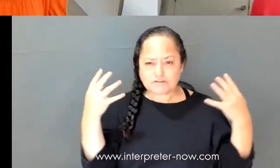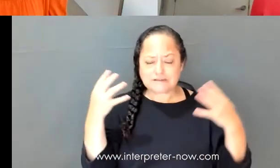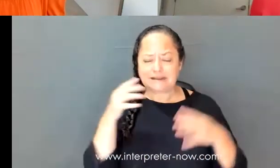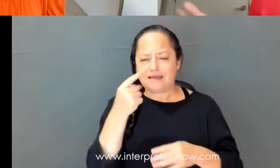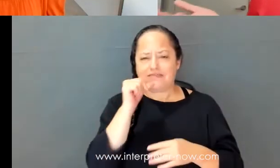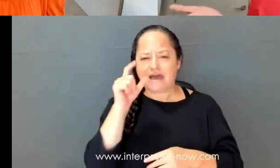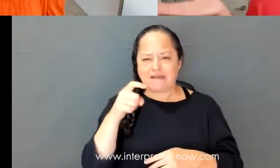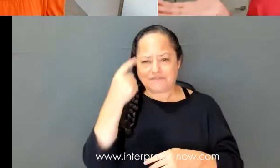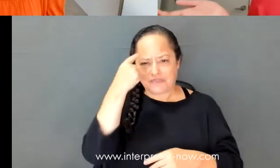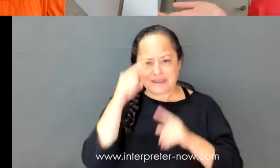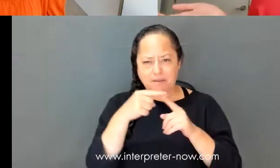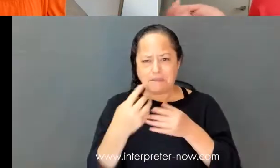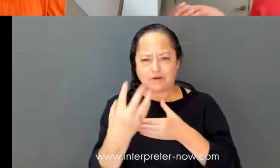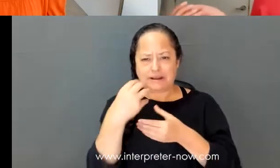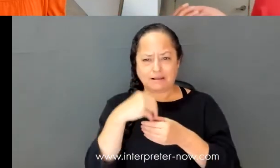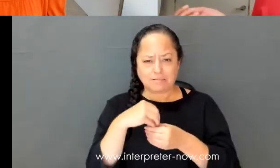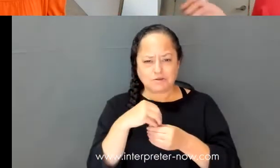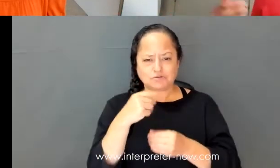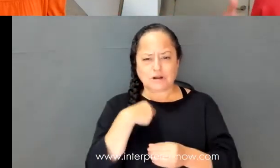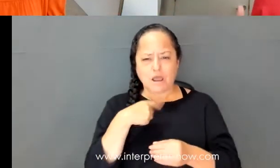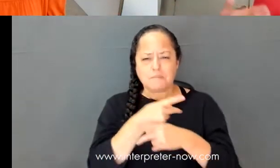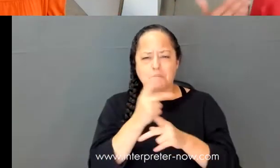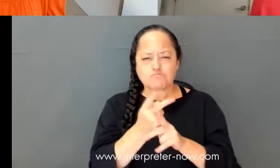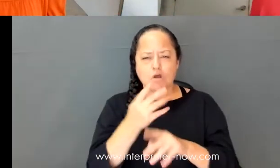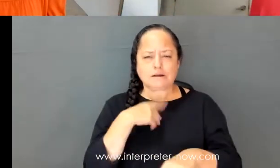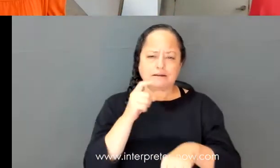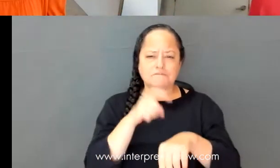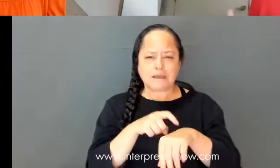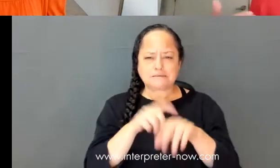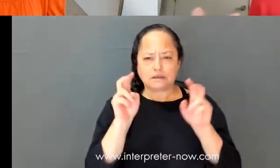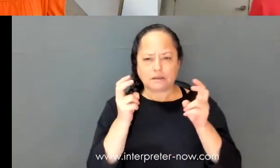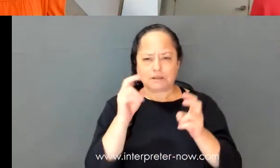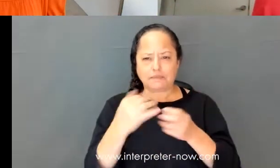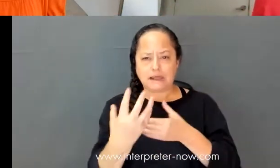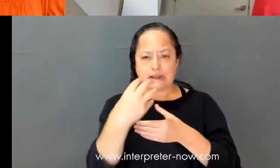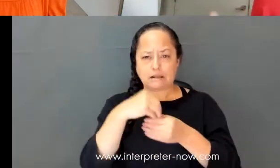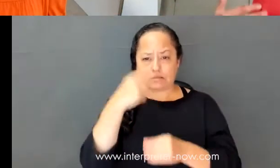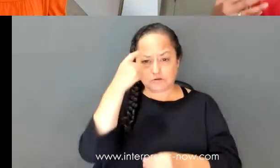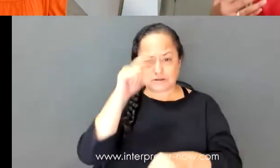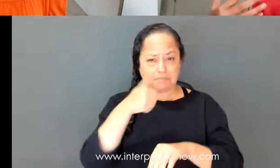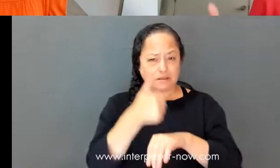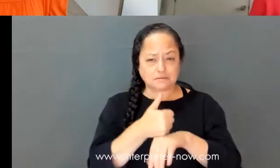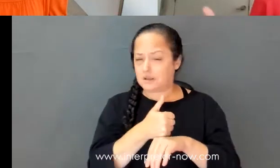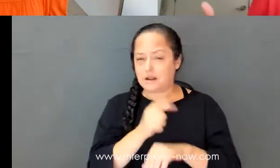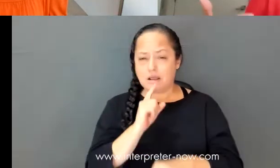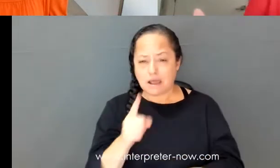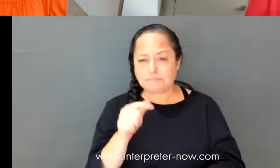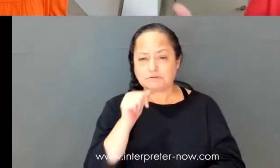So it's just, you know, I'm a product of my times. And the inclusion mindset says, "Absolutely not." You may be.